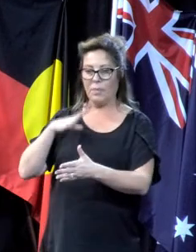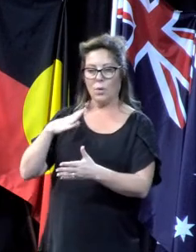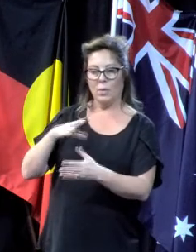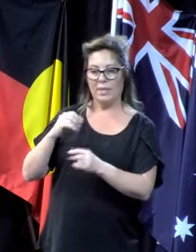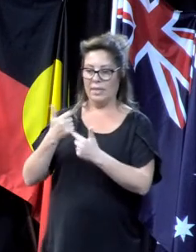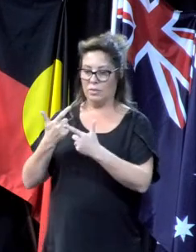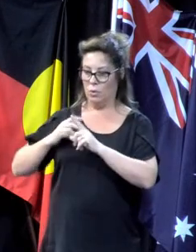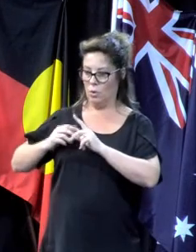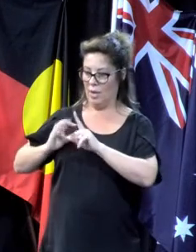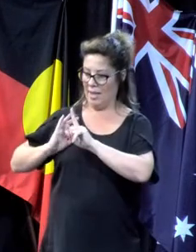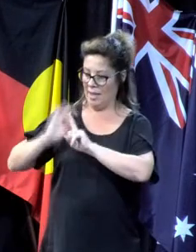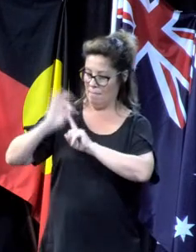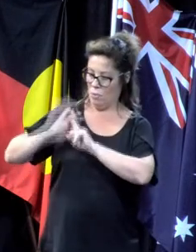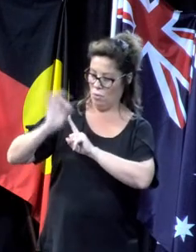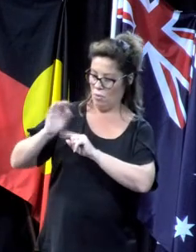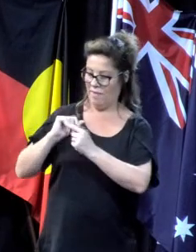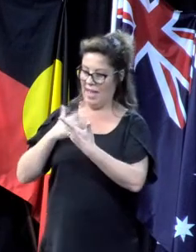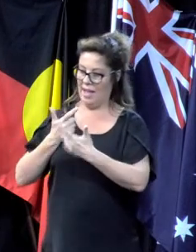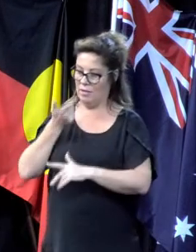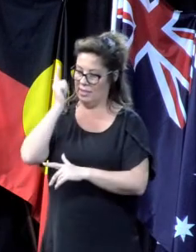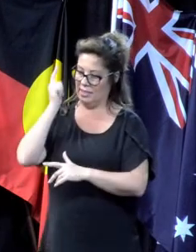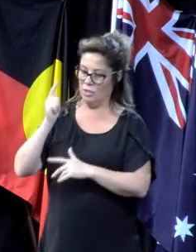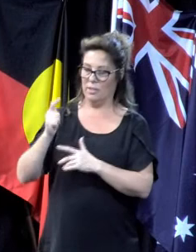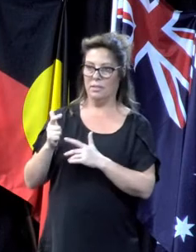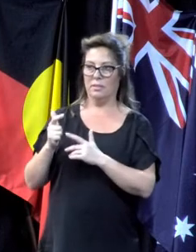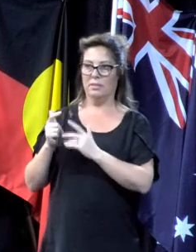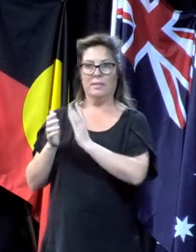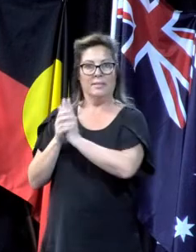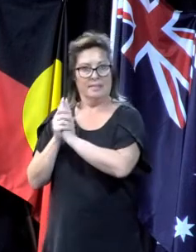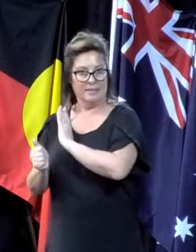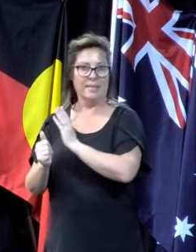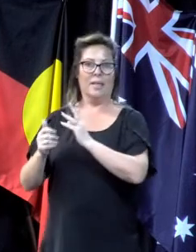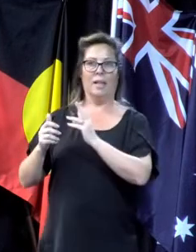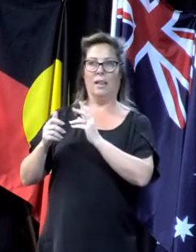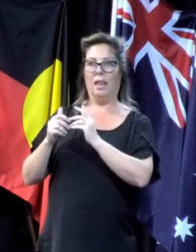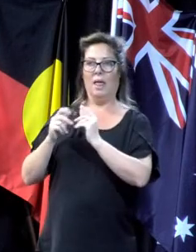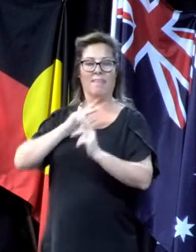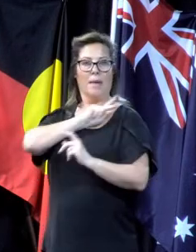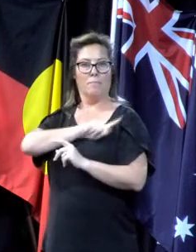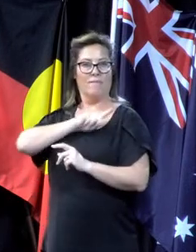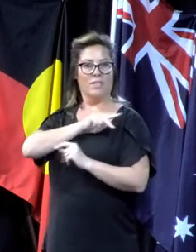A lot of that time that we do that professional learning is on weekends or